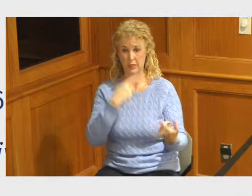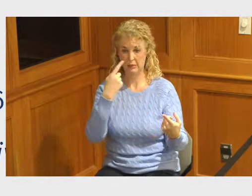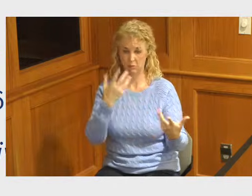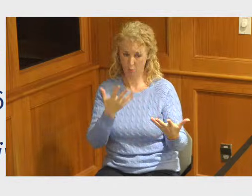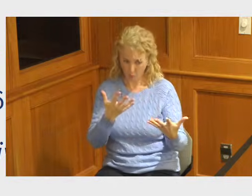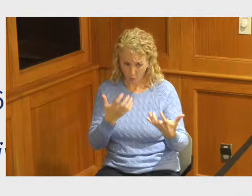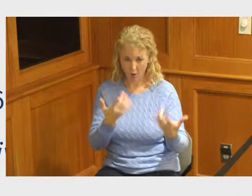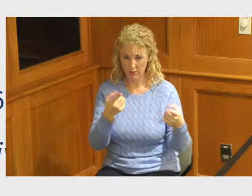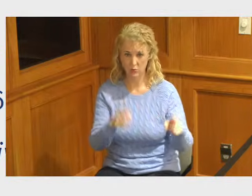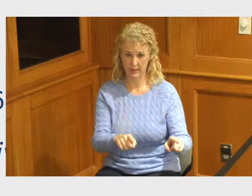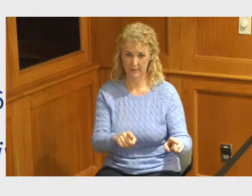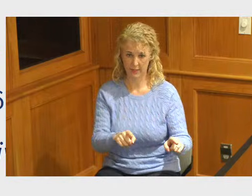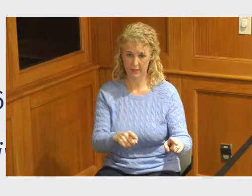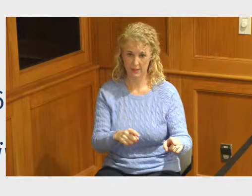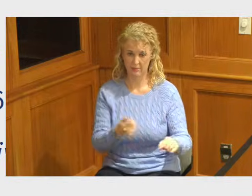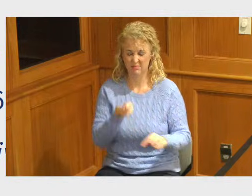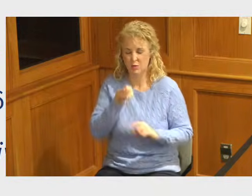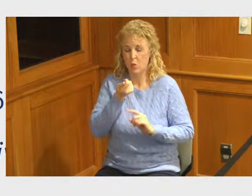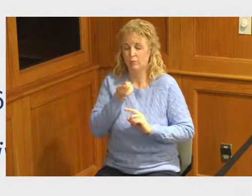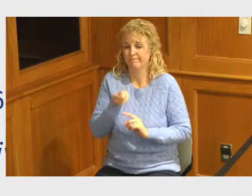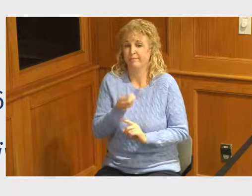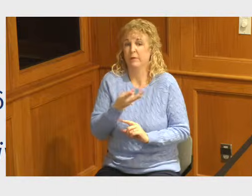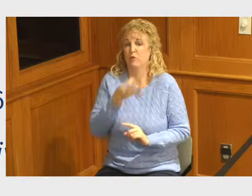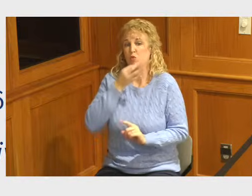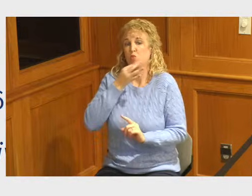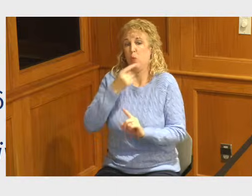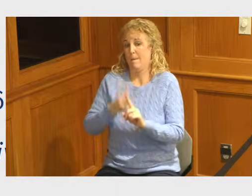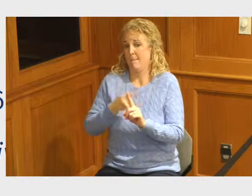and we're going to do that over the next couple months. everything we can to make that work and